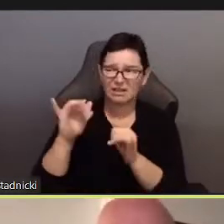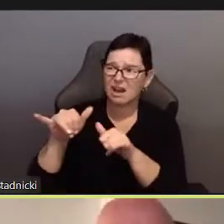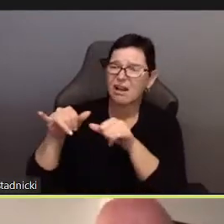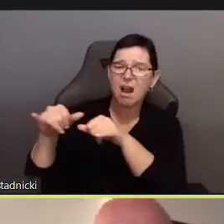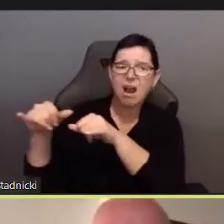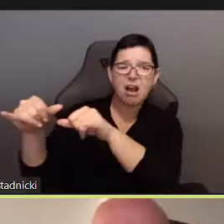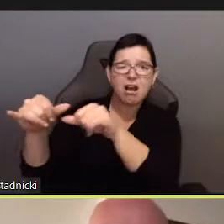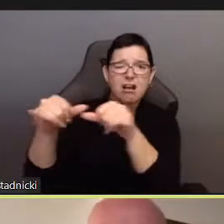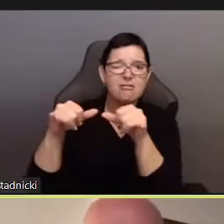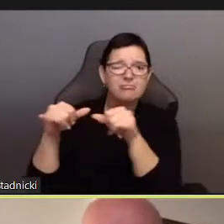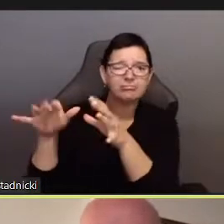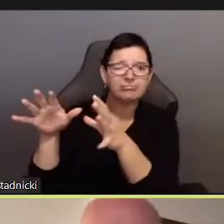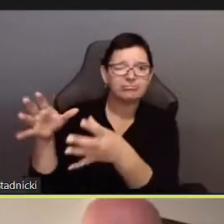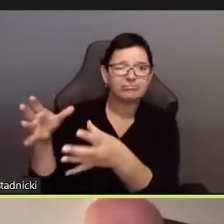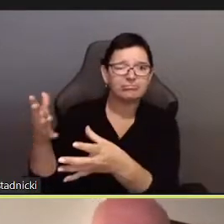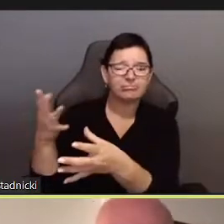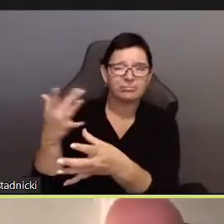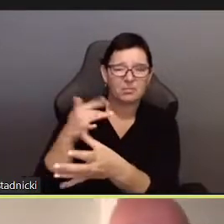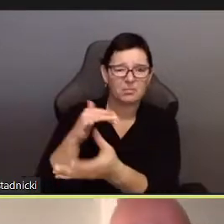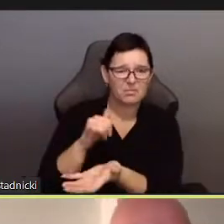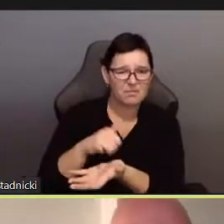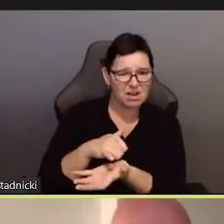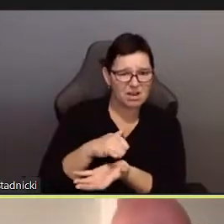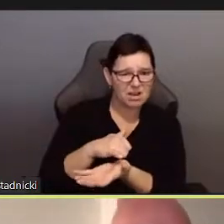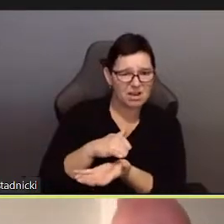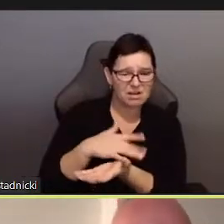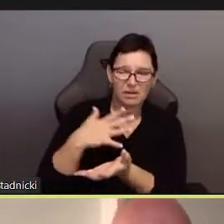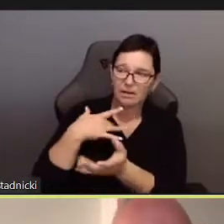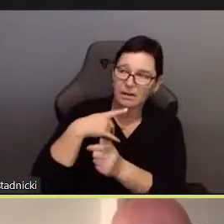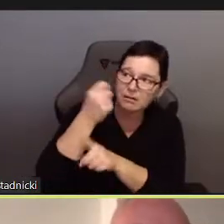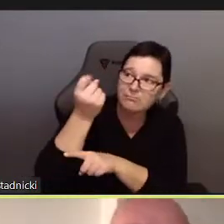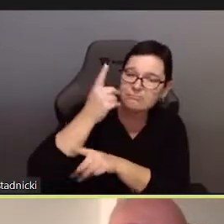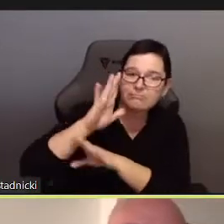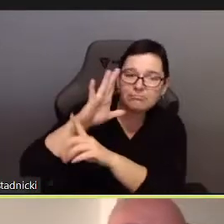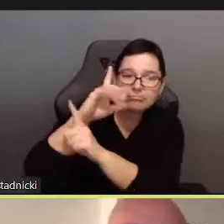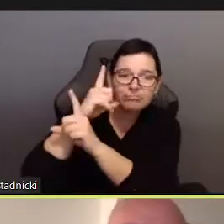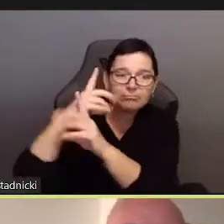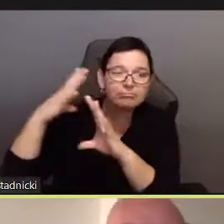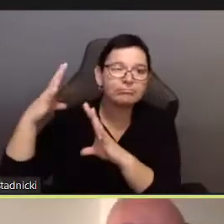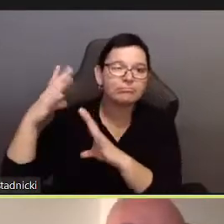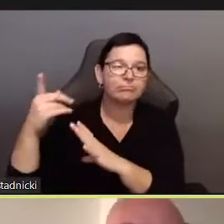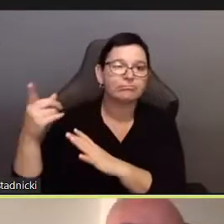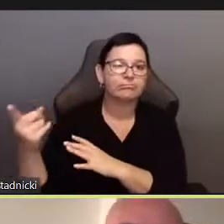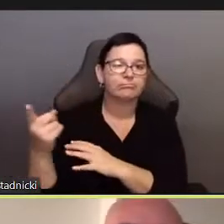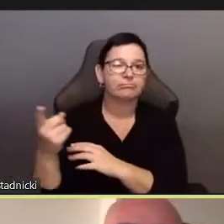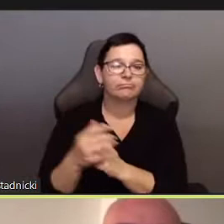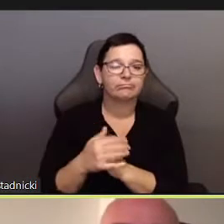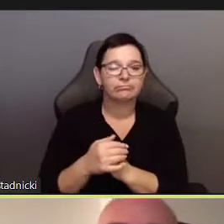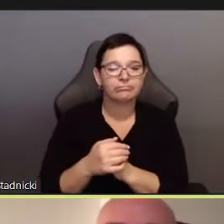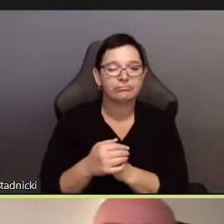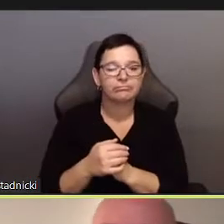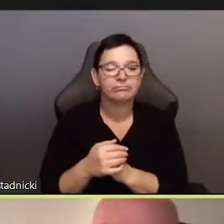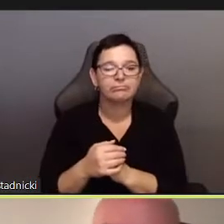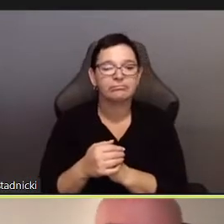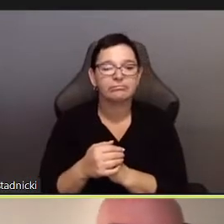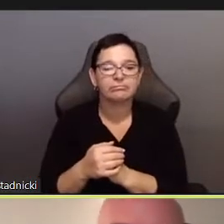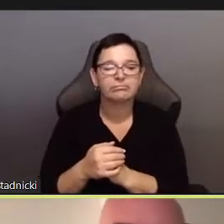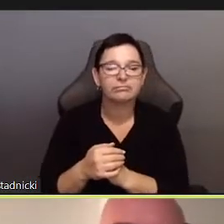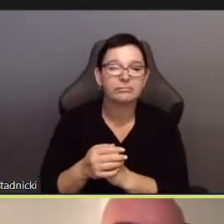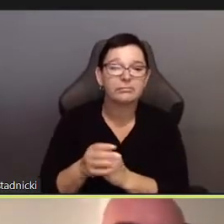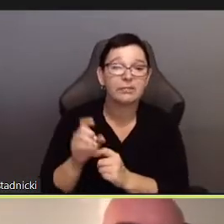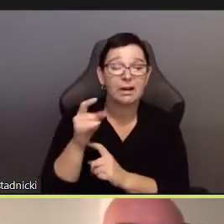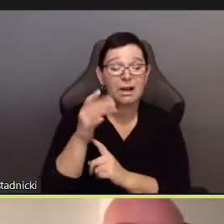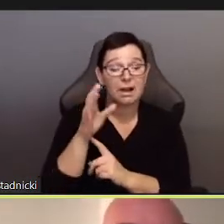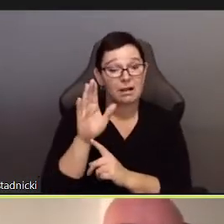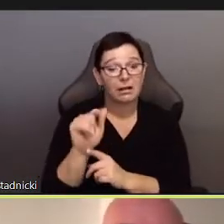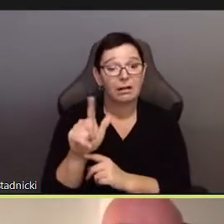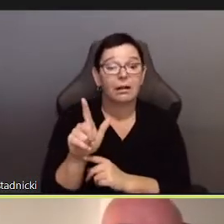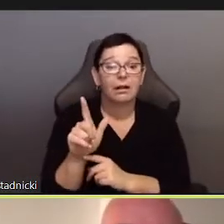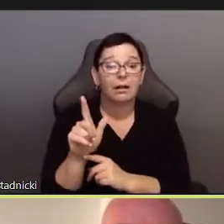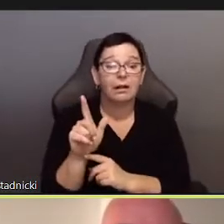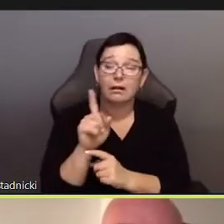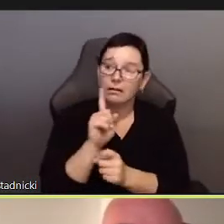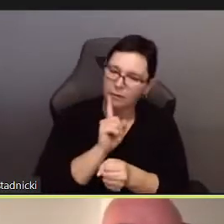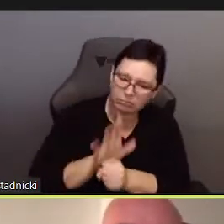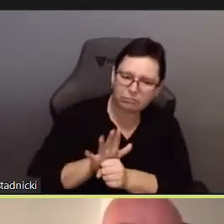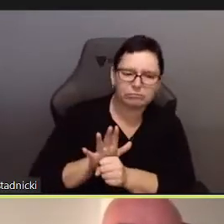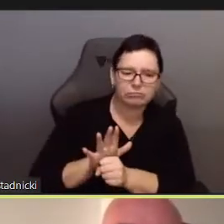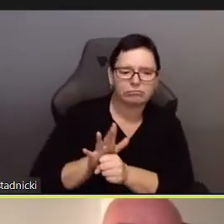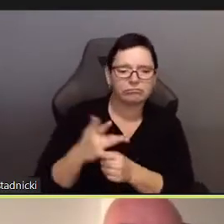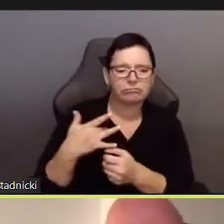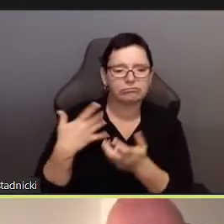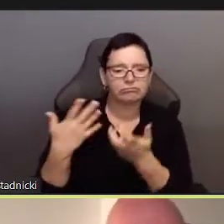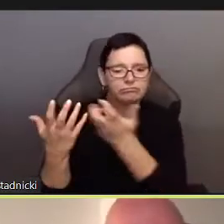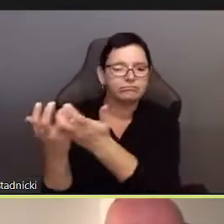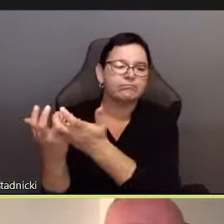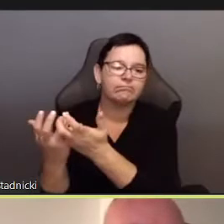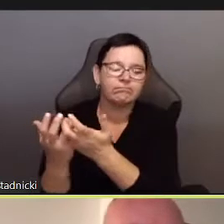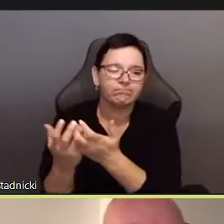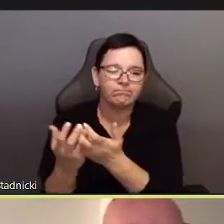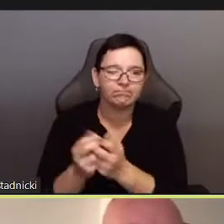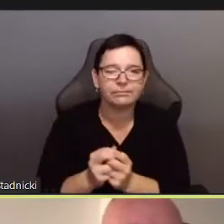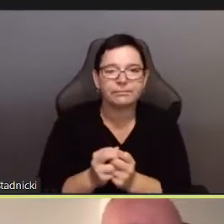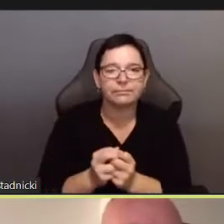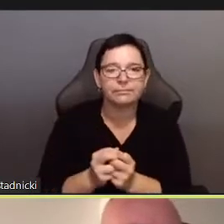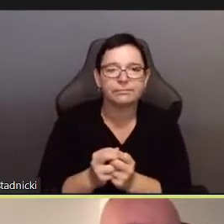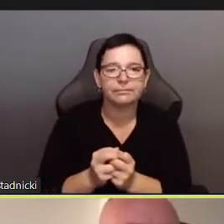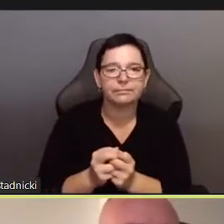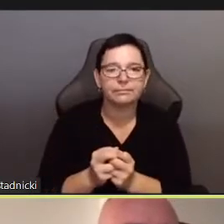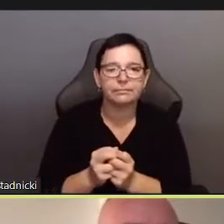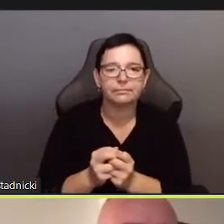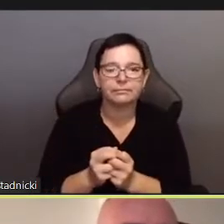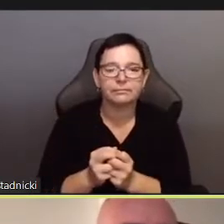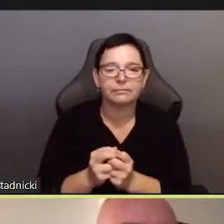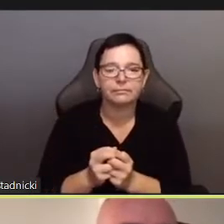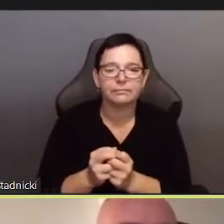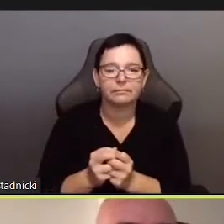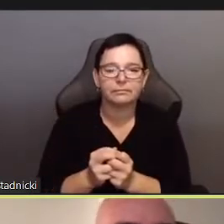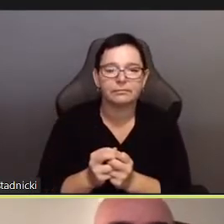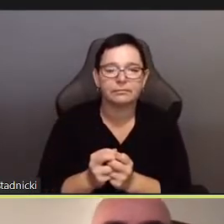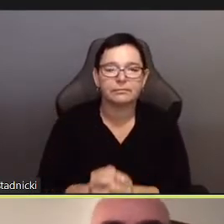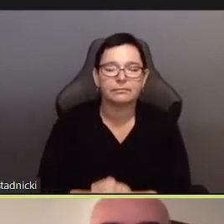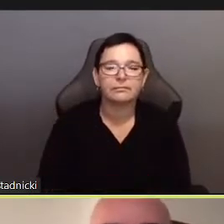Existence is what it means to not belong.